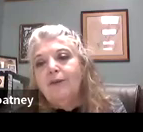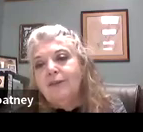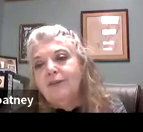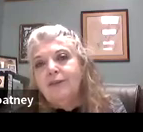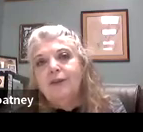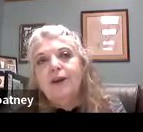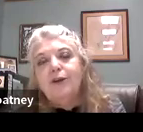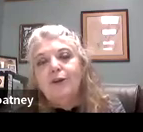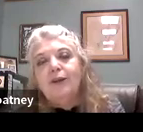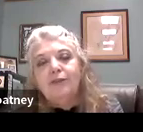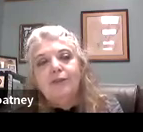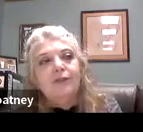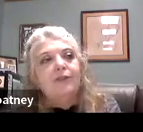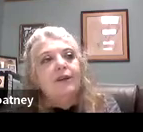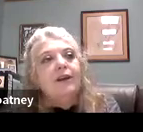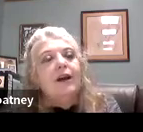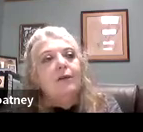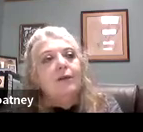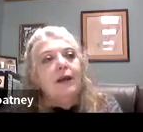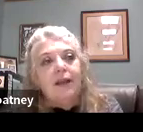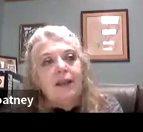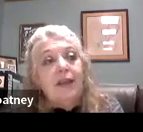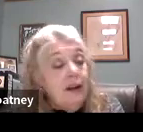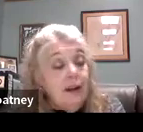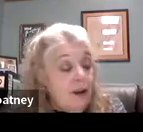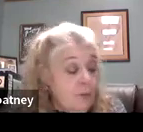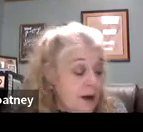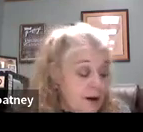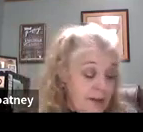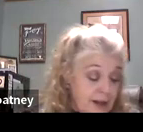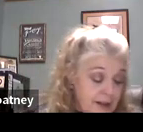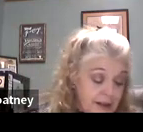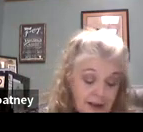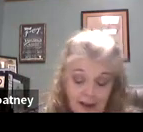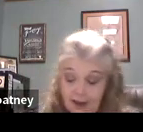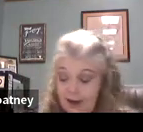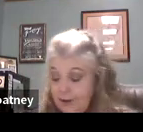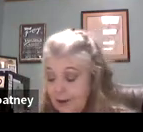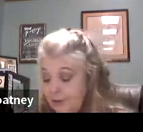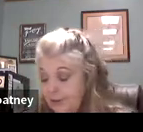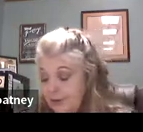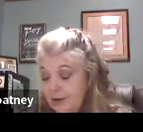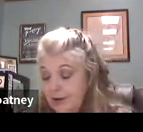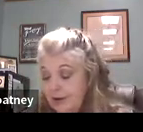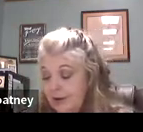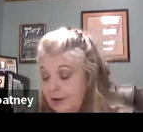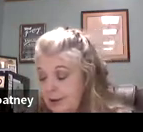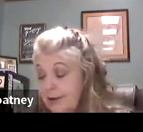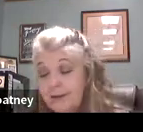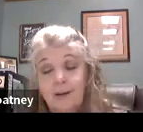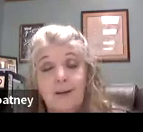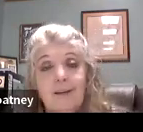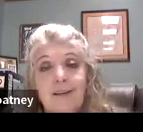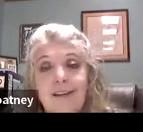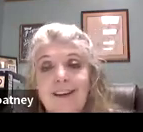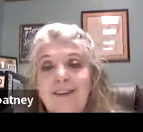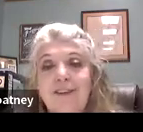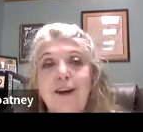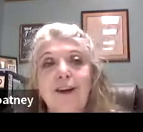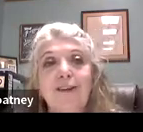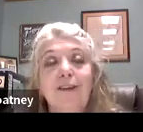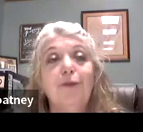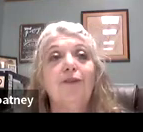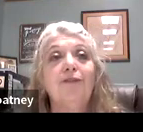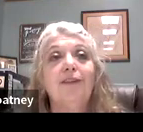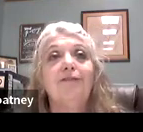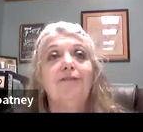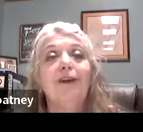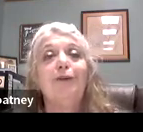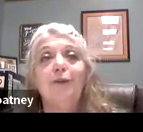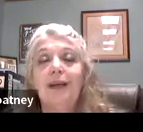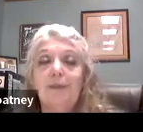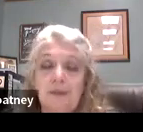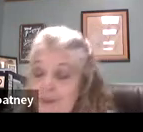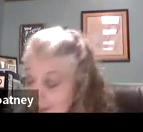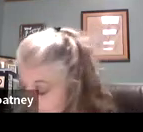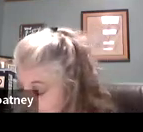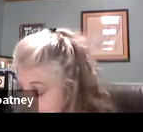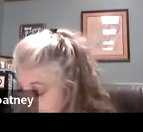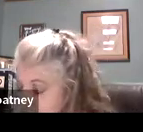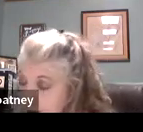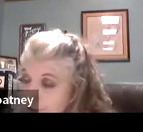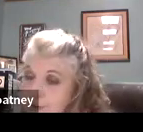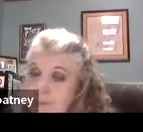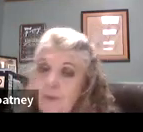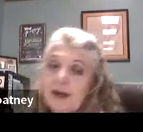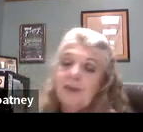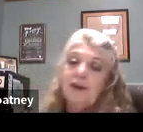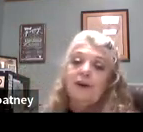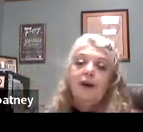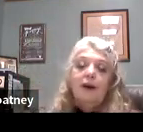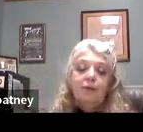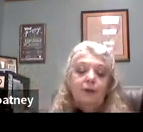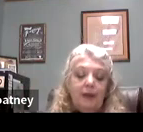Making them healthier and better serving our customers.